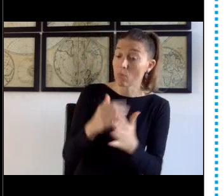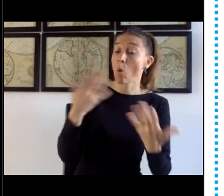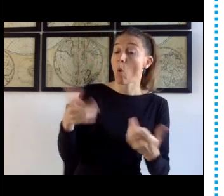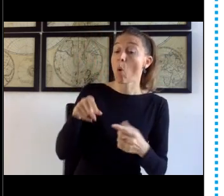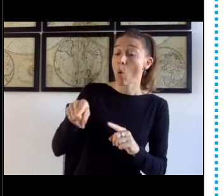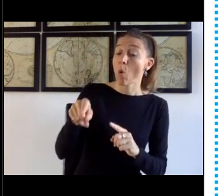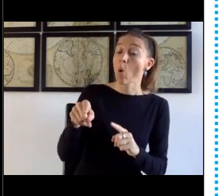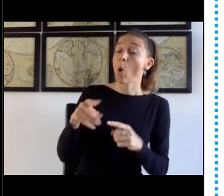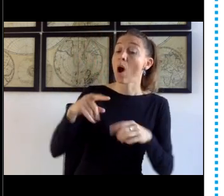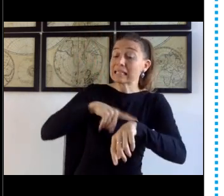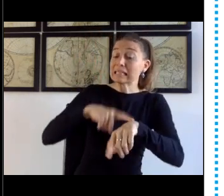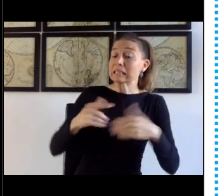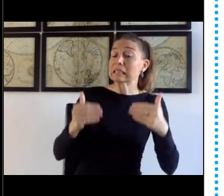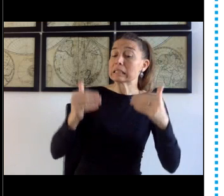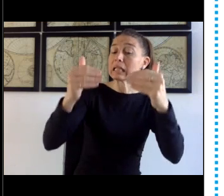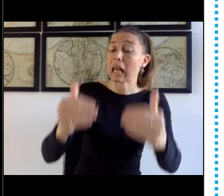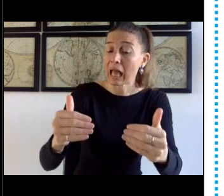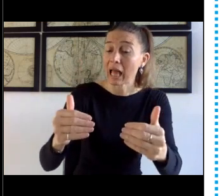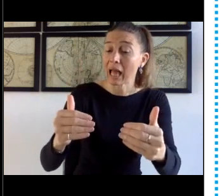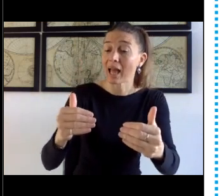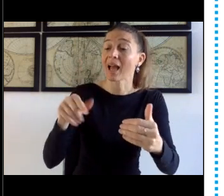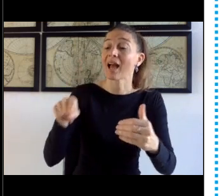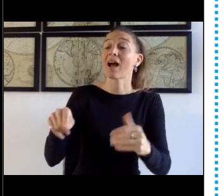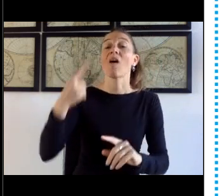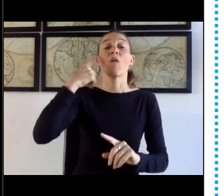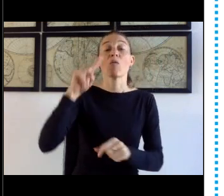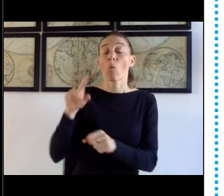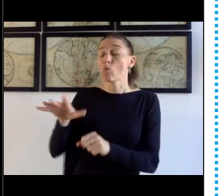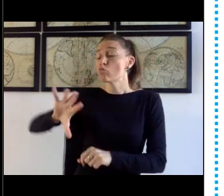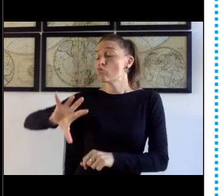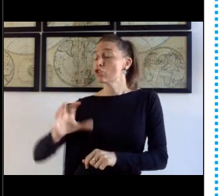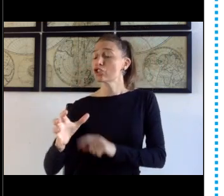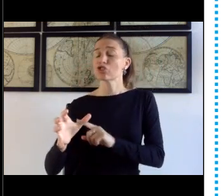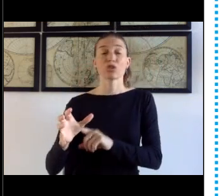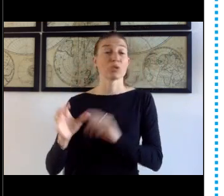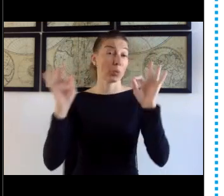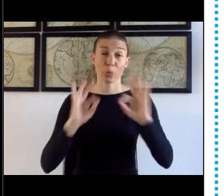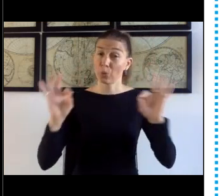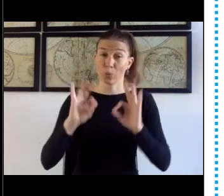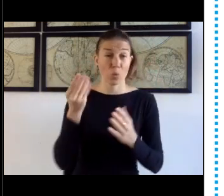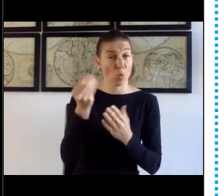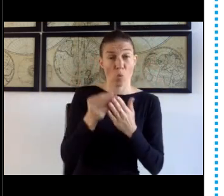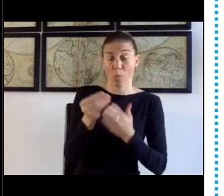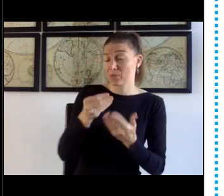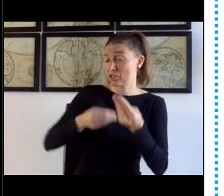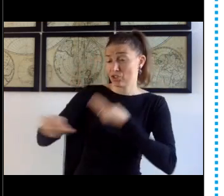and not only the long distance train is delayed. And this is important because at the moment we have